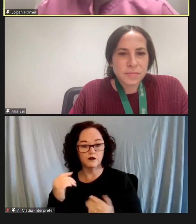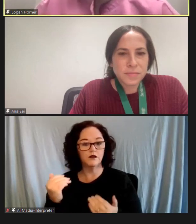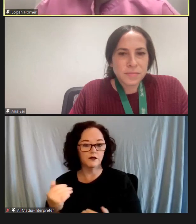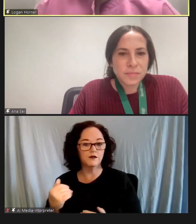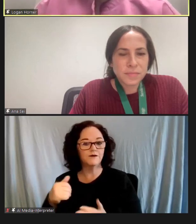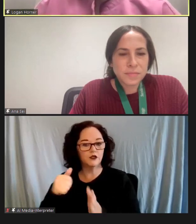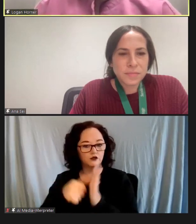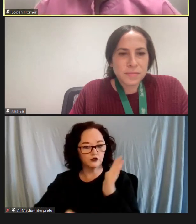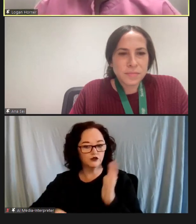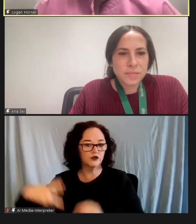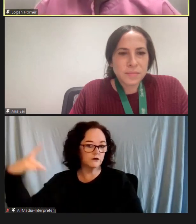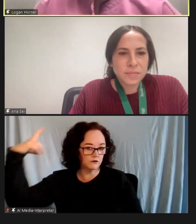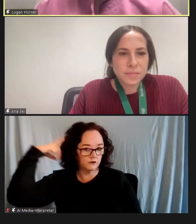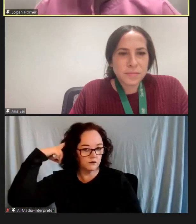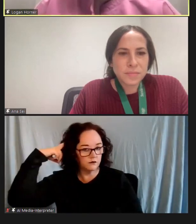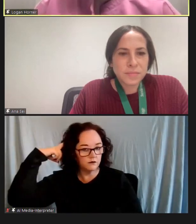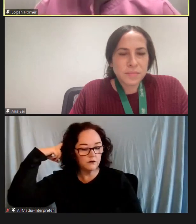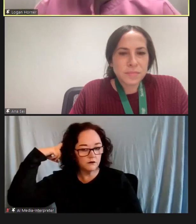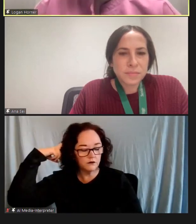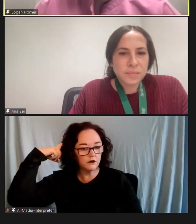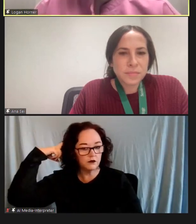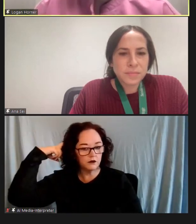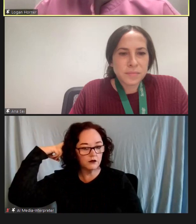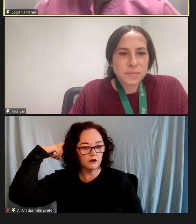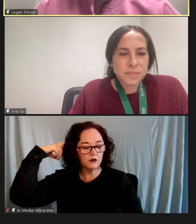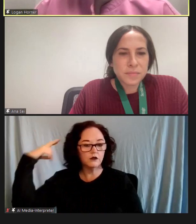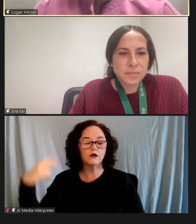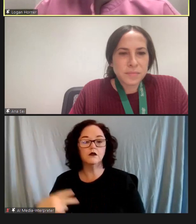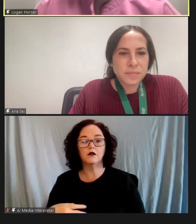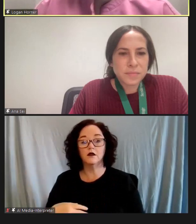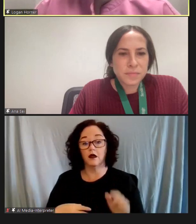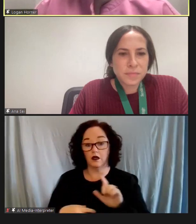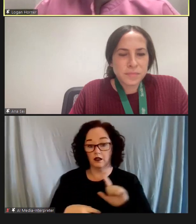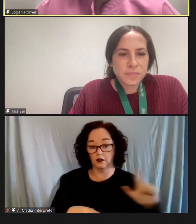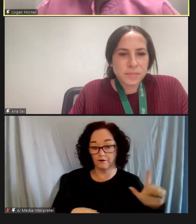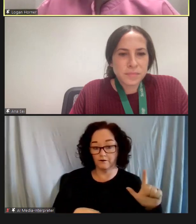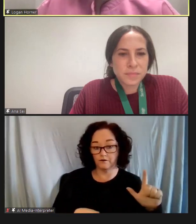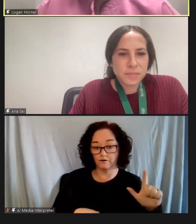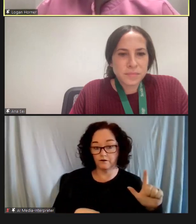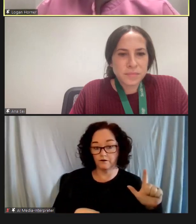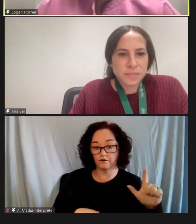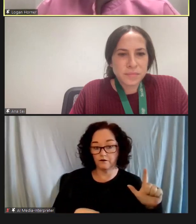CIA when we look at this you see the